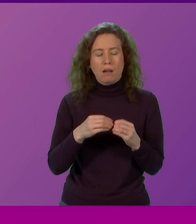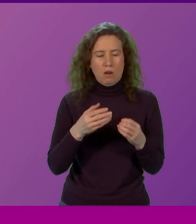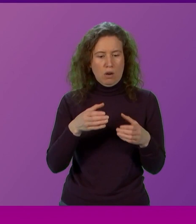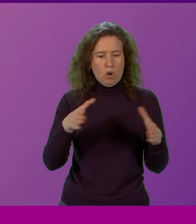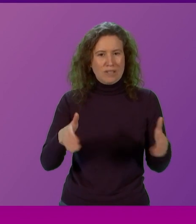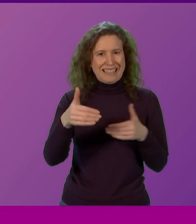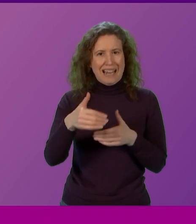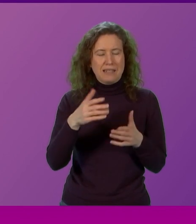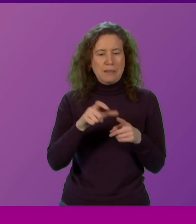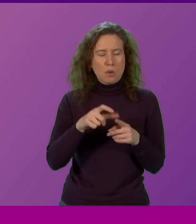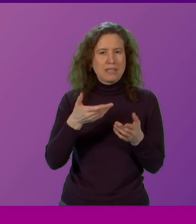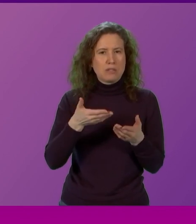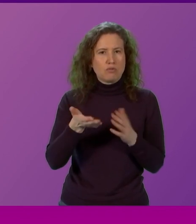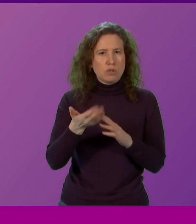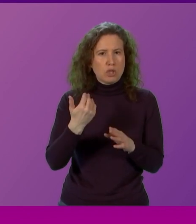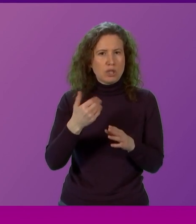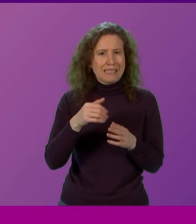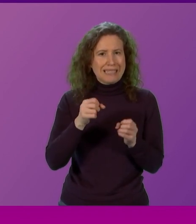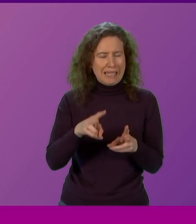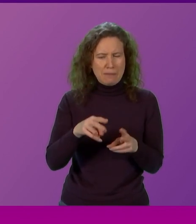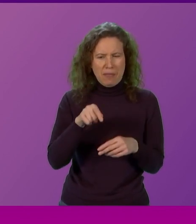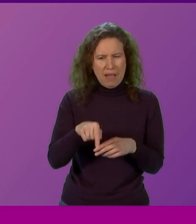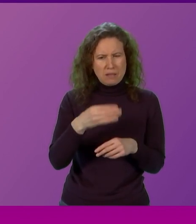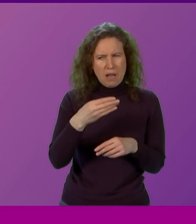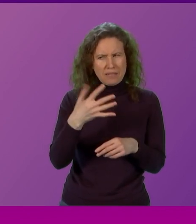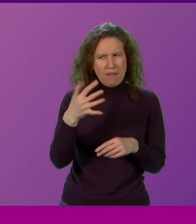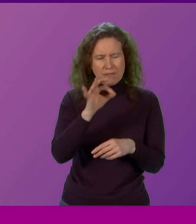scheme, representing 95 per cent of volume.